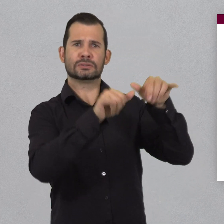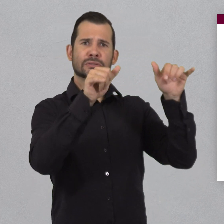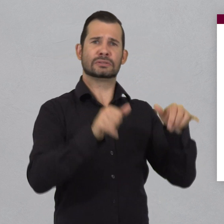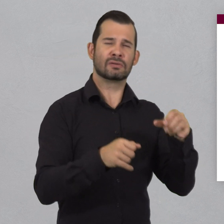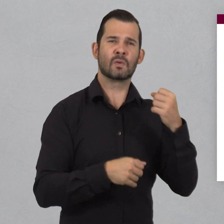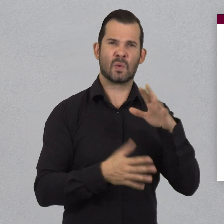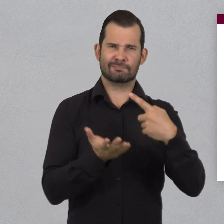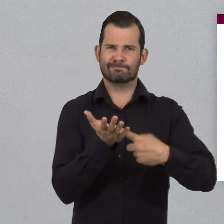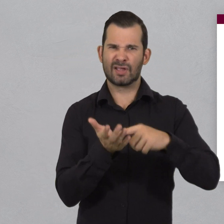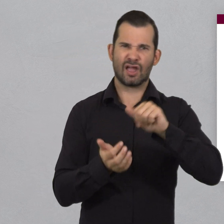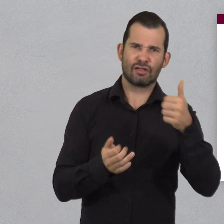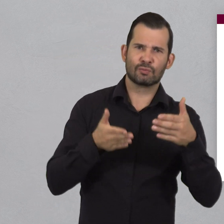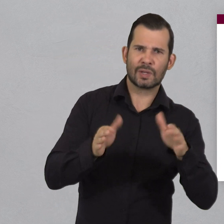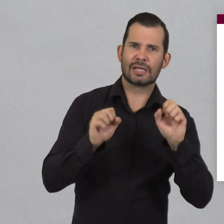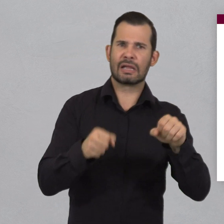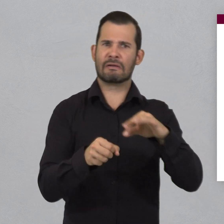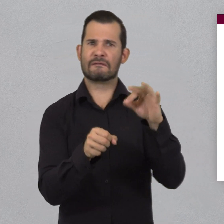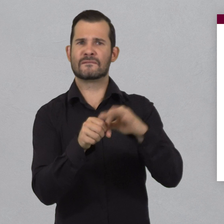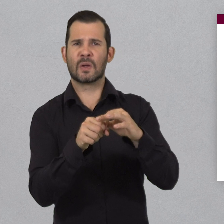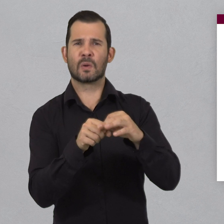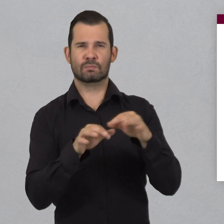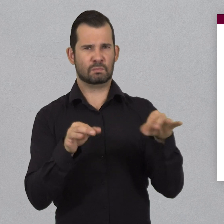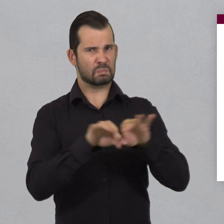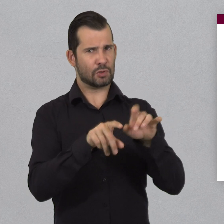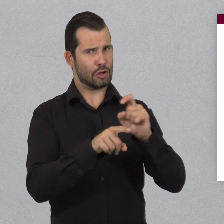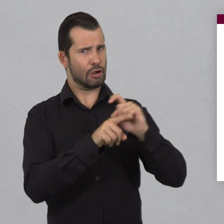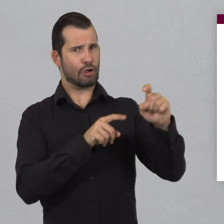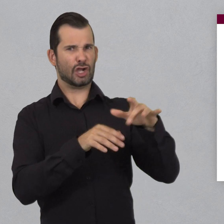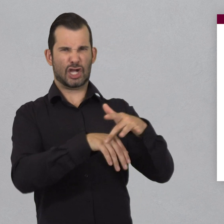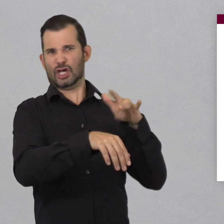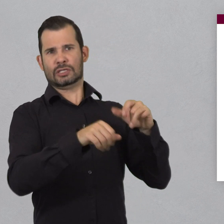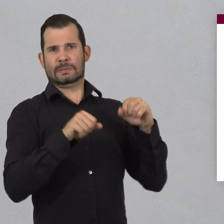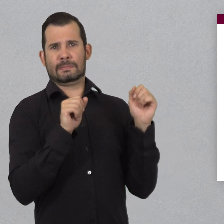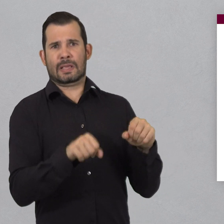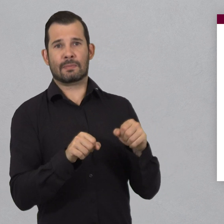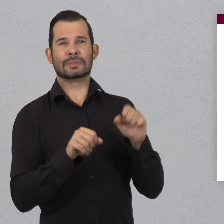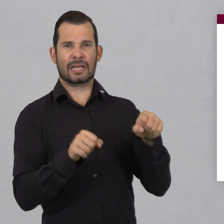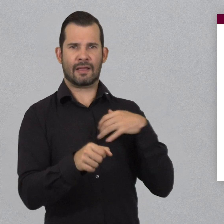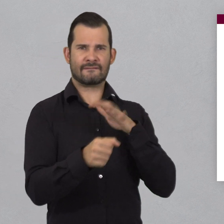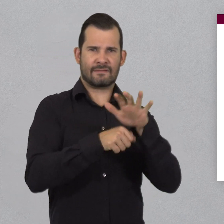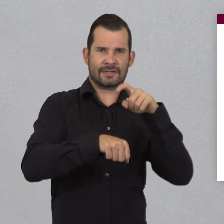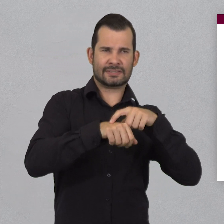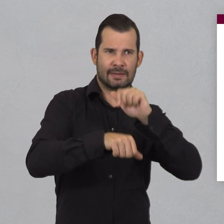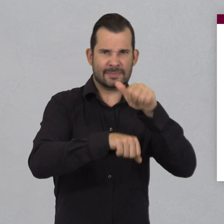another polling station or discuss other ways to vote. Call as early as possible